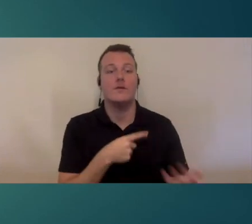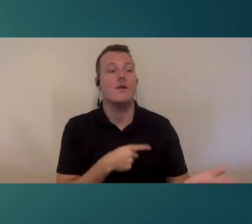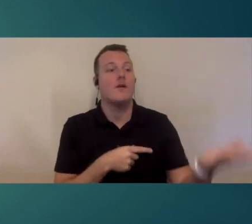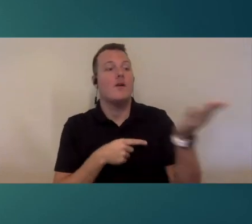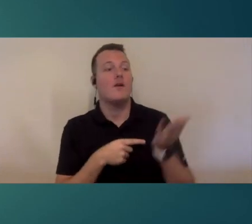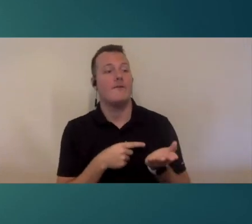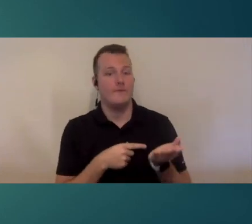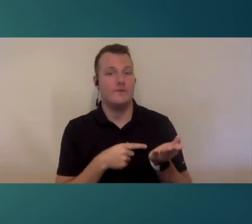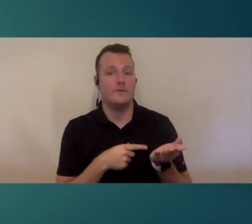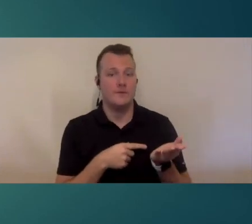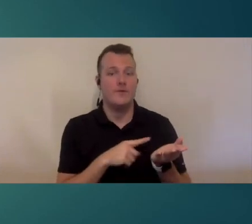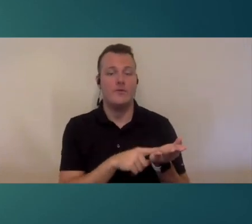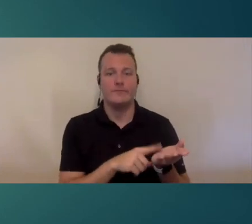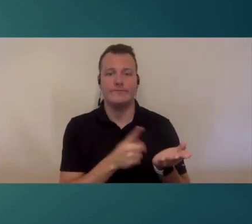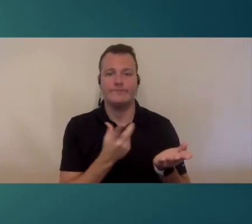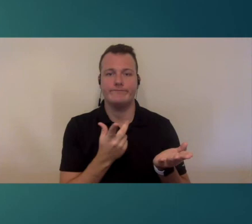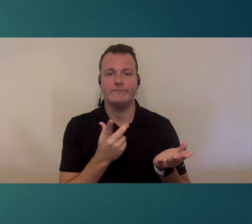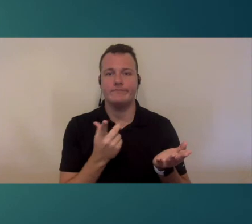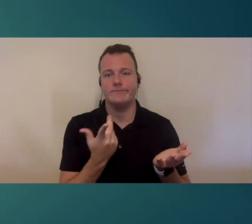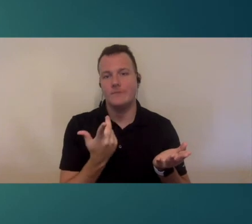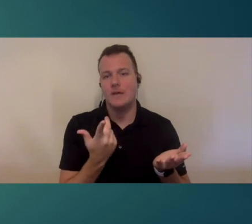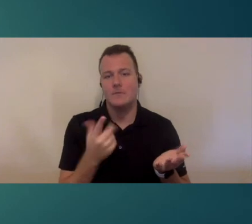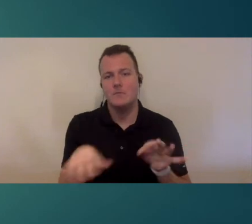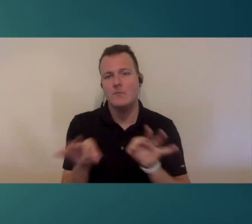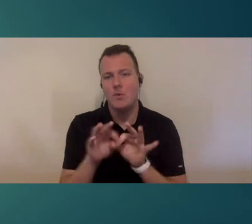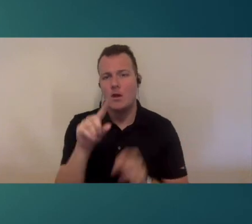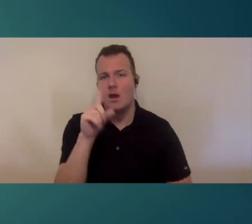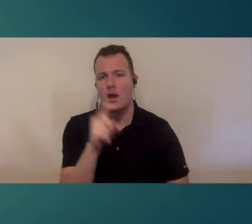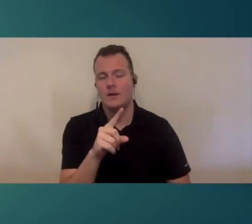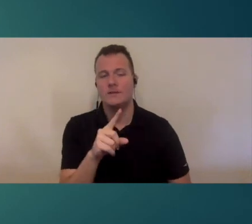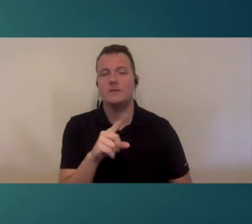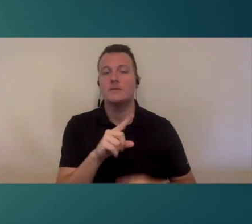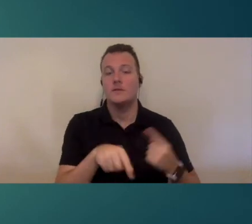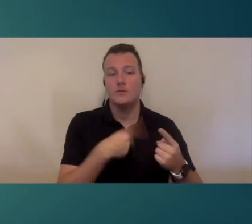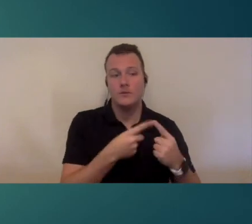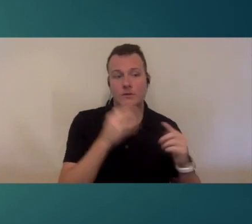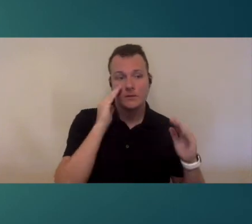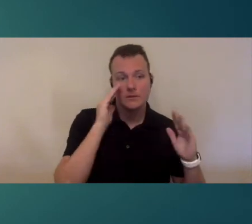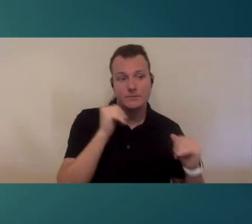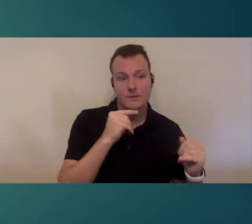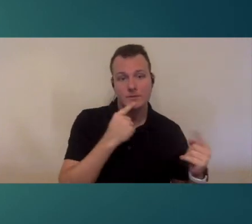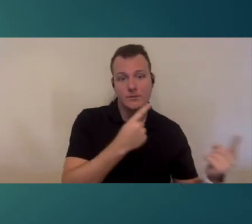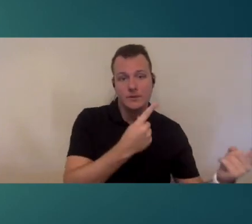made, that one, you just want to ask when you can expect to hear from them on an